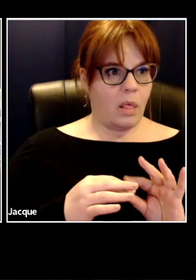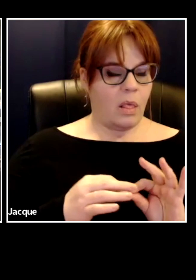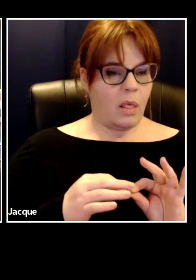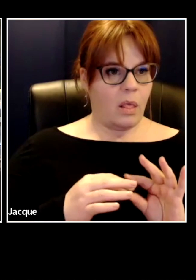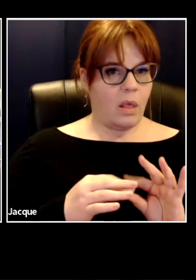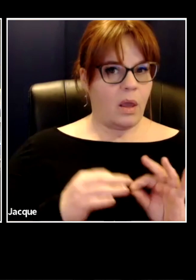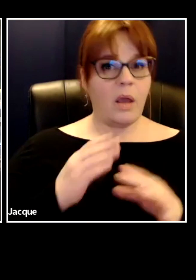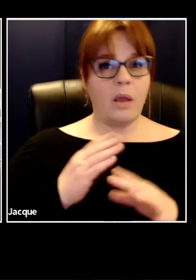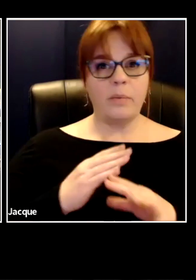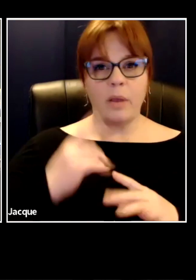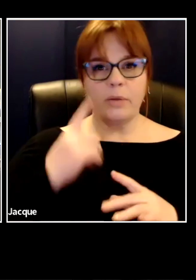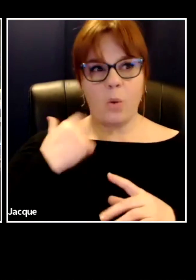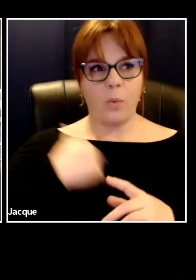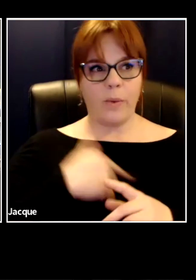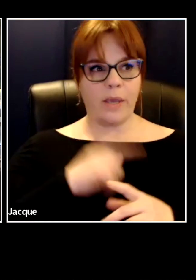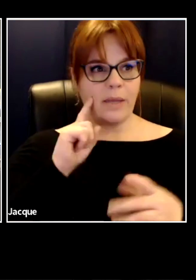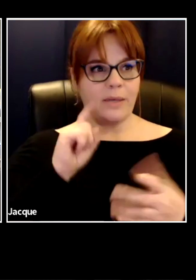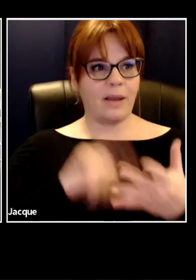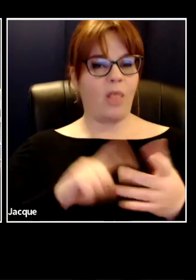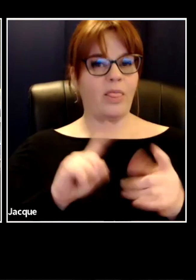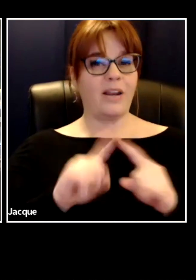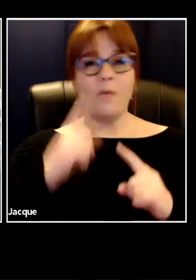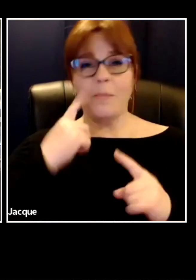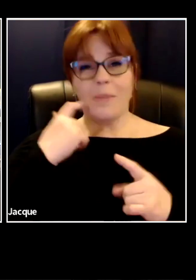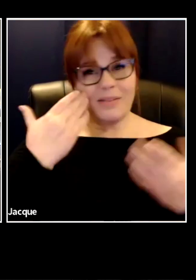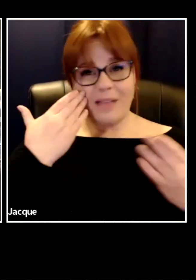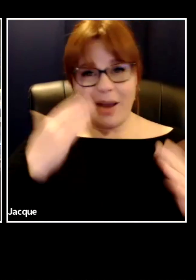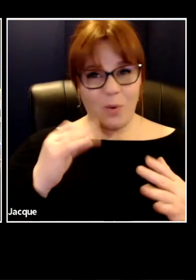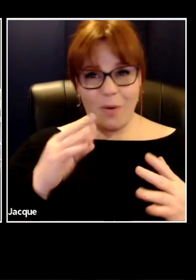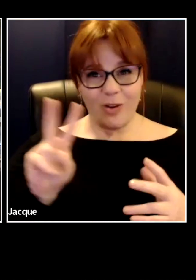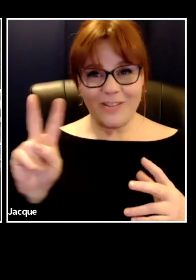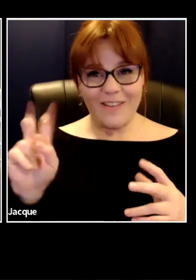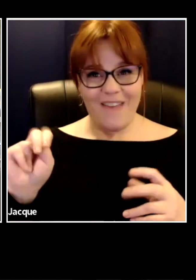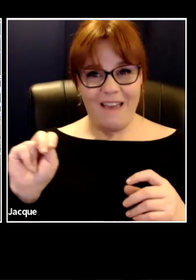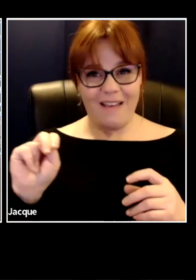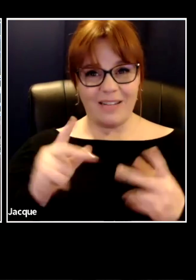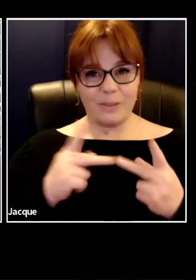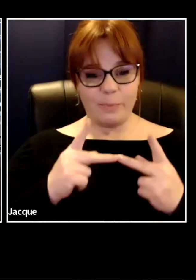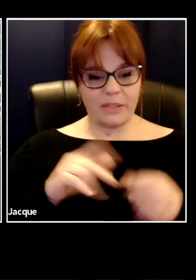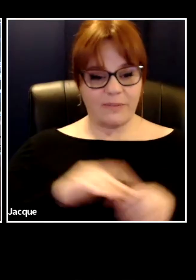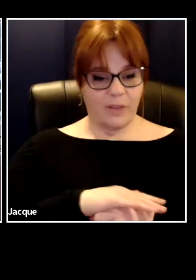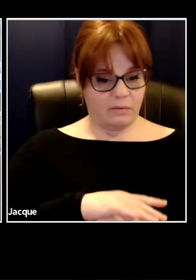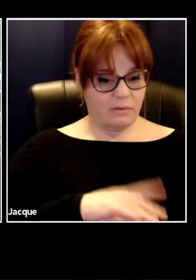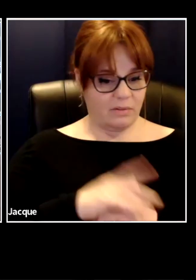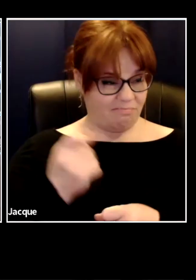I'd never know if there's a van space available. Does that make sense? It makes perfect sense. So,